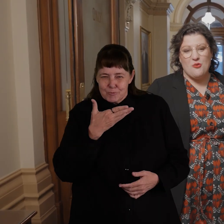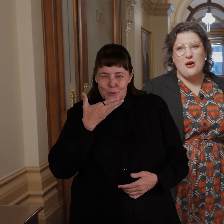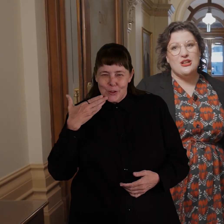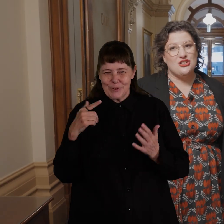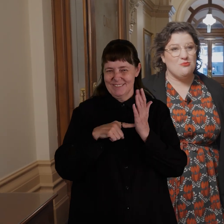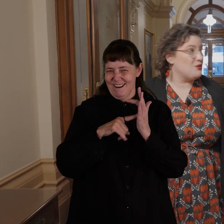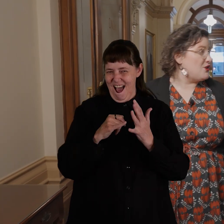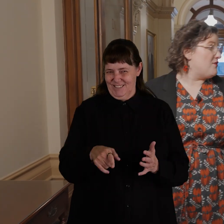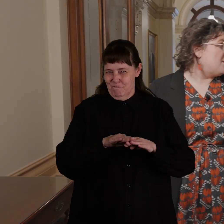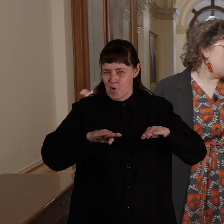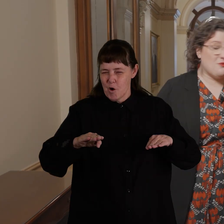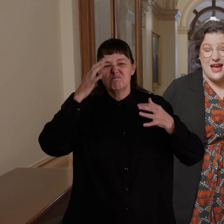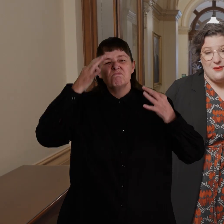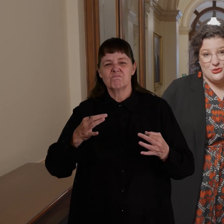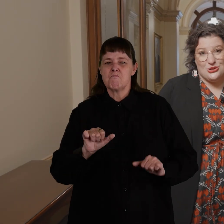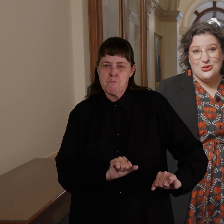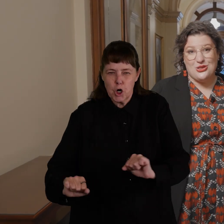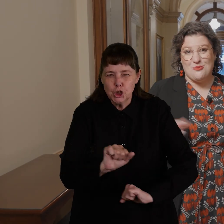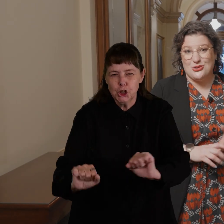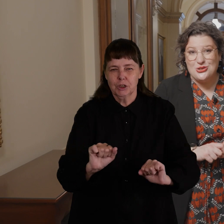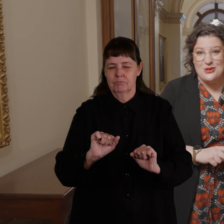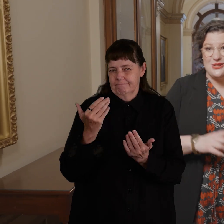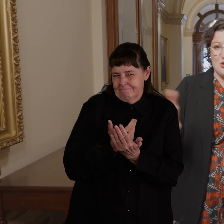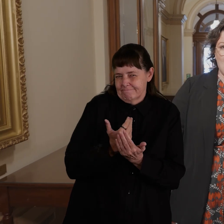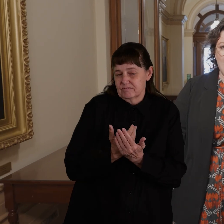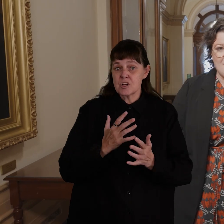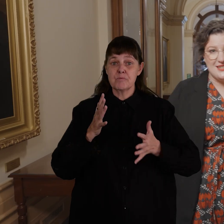decided to polished and preserved them. We're able to look at them on tours and show our